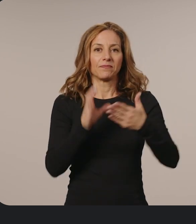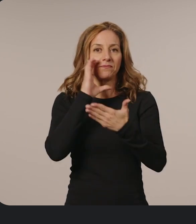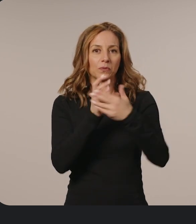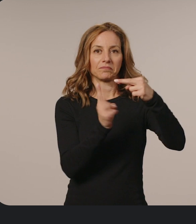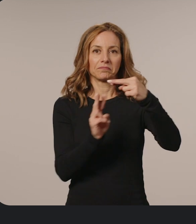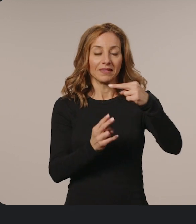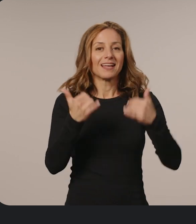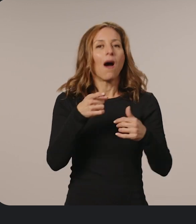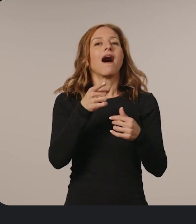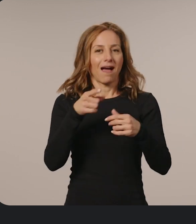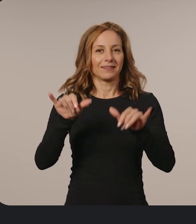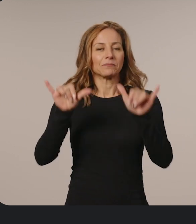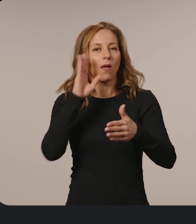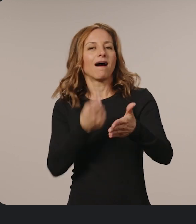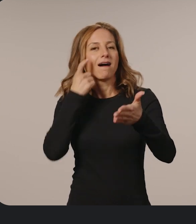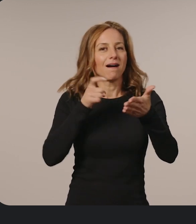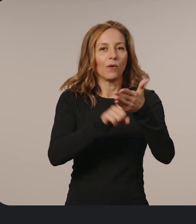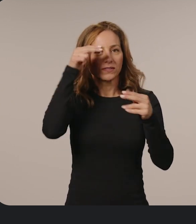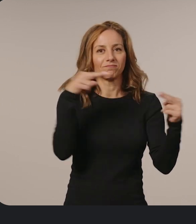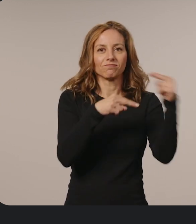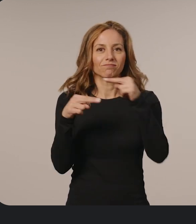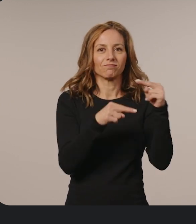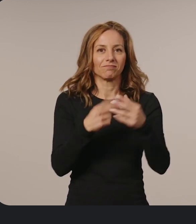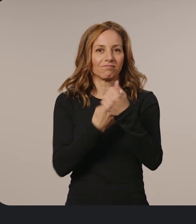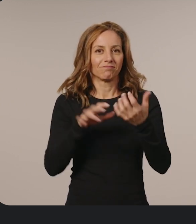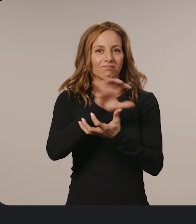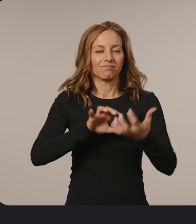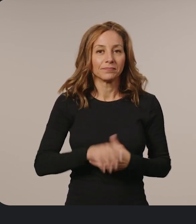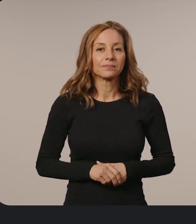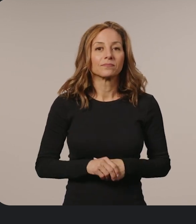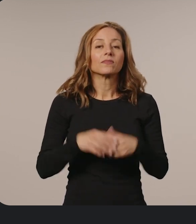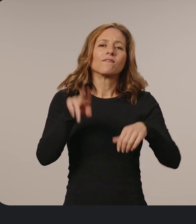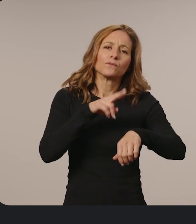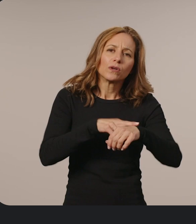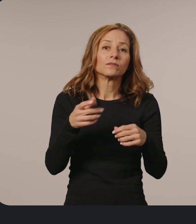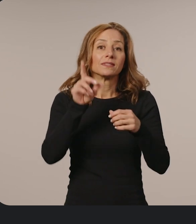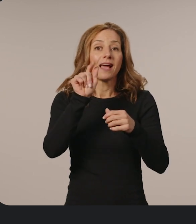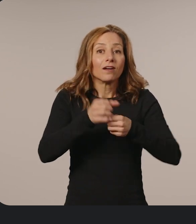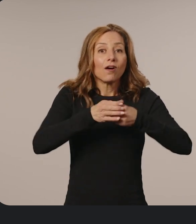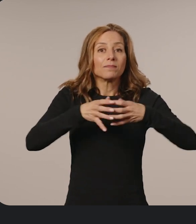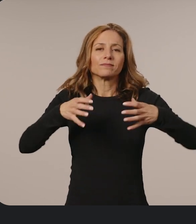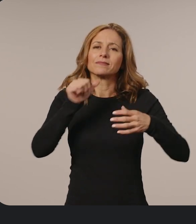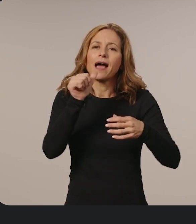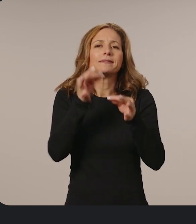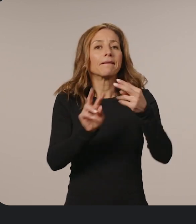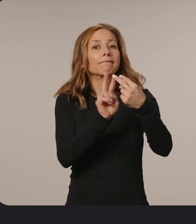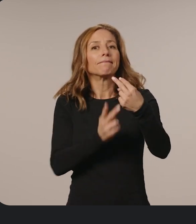some of your training images, now it will be trained to recognize these horses too. And of course, data augmentation isn't just about flipping.